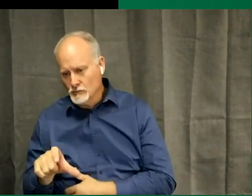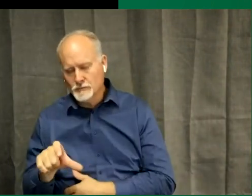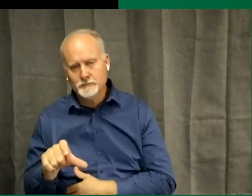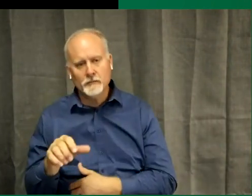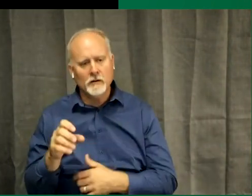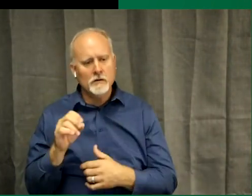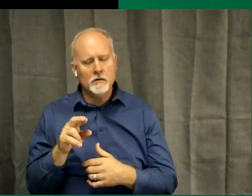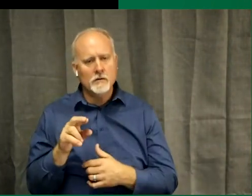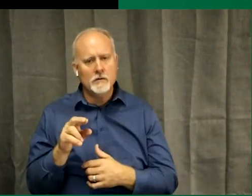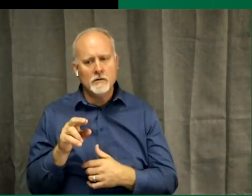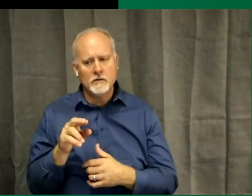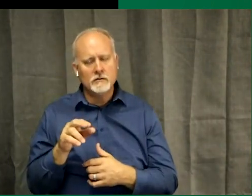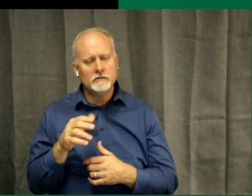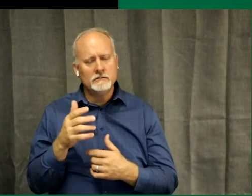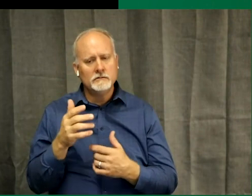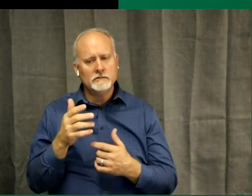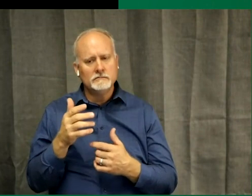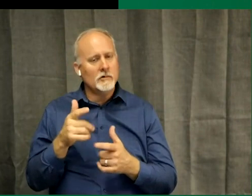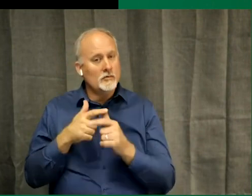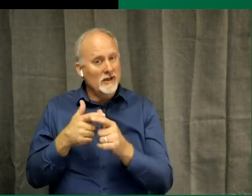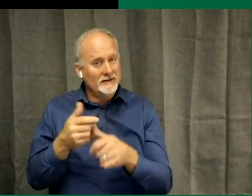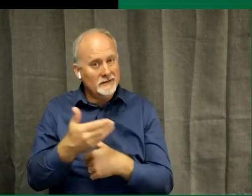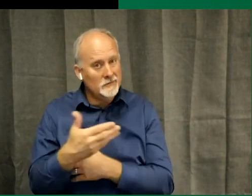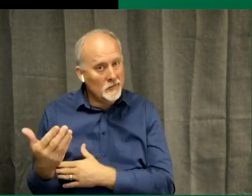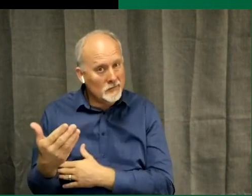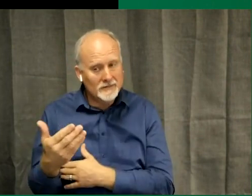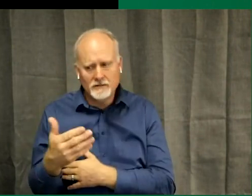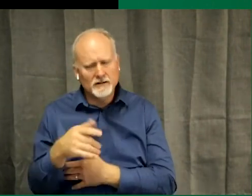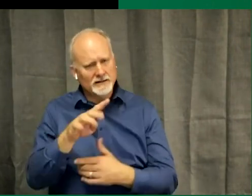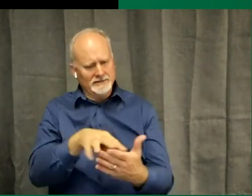to go for a run making it where you're actually scheduling out your day so that way it doesn't